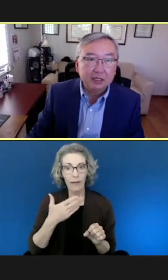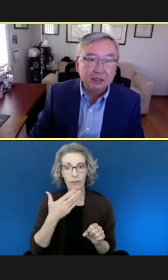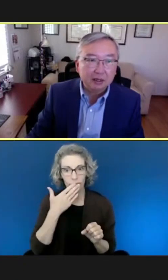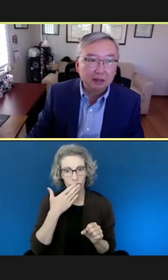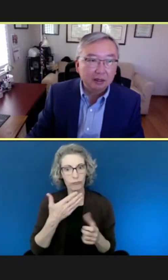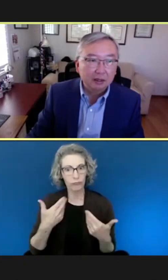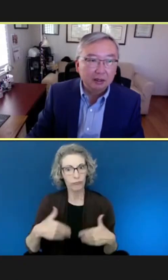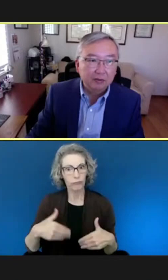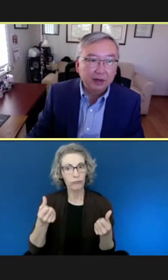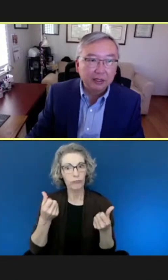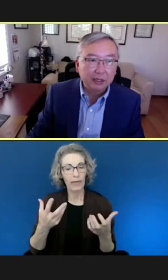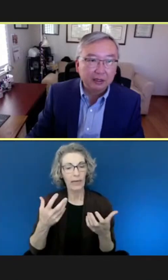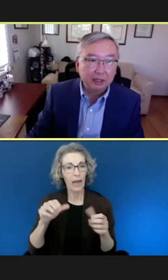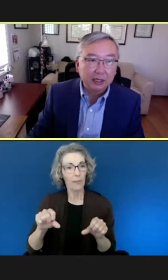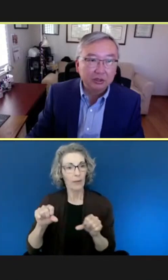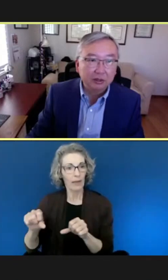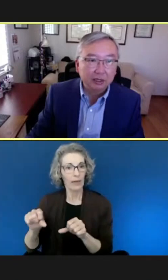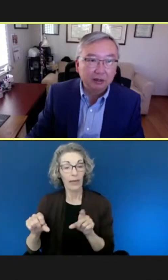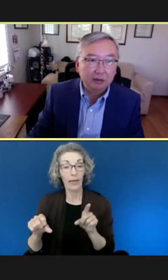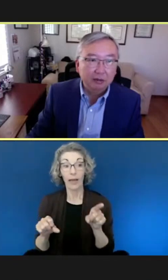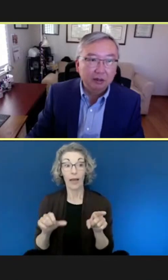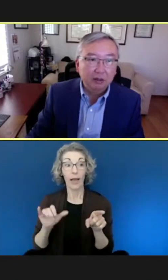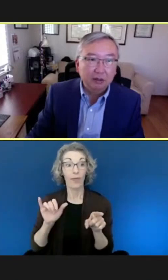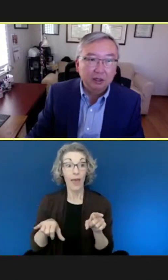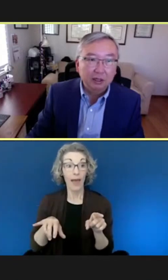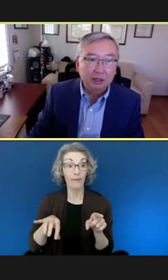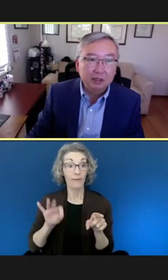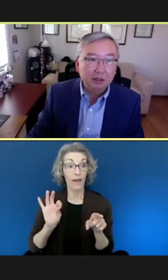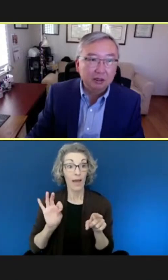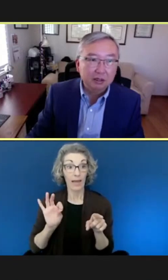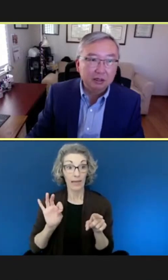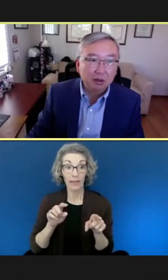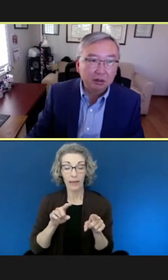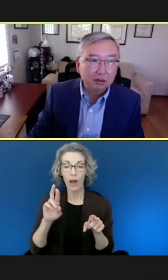And this finding actually is started from all the way in